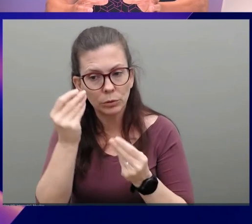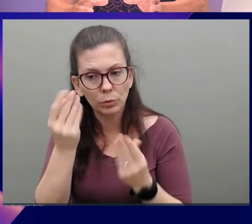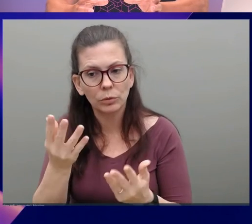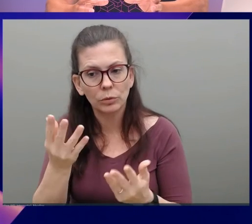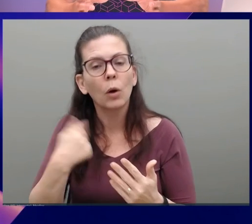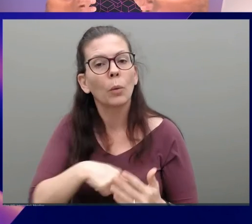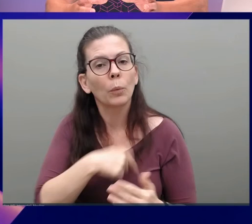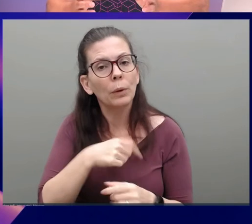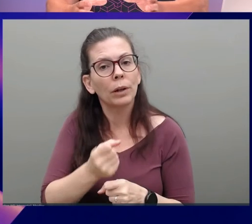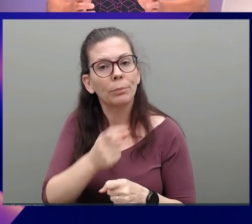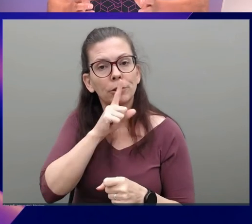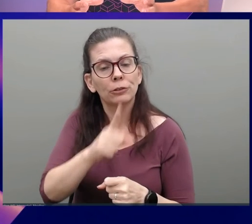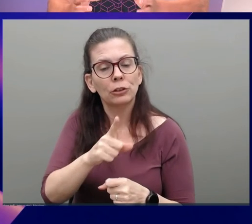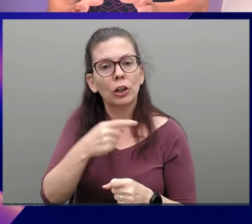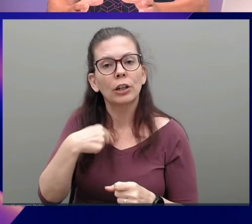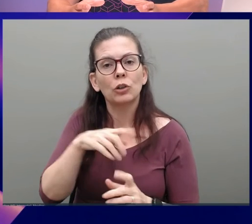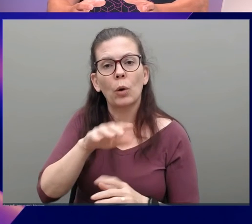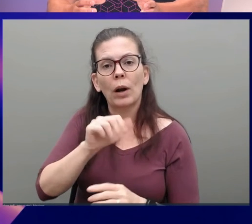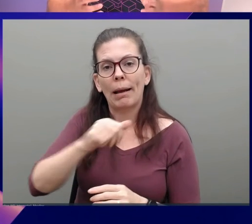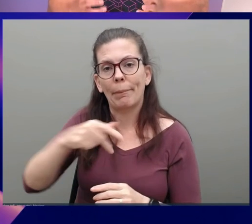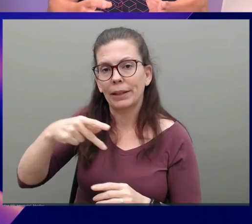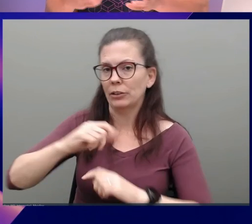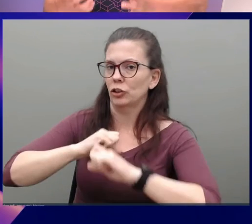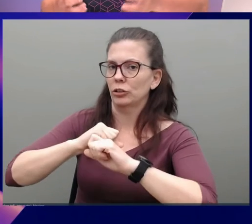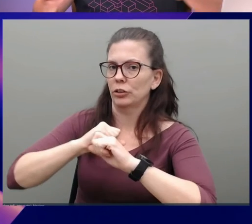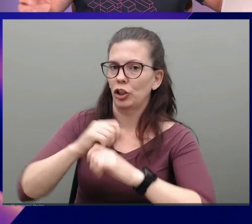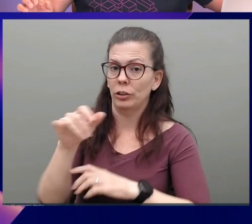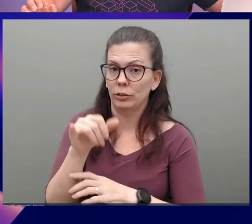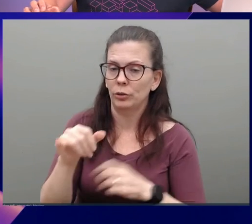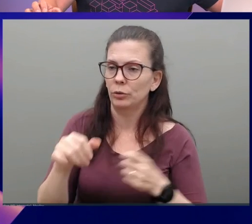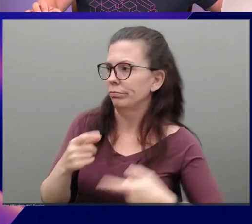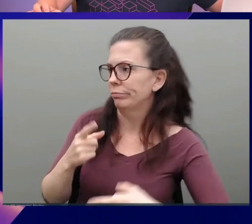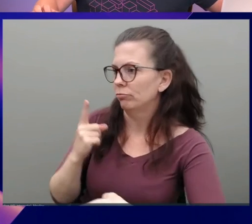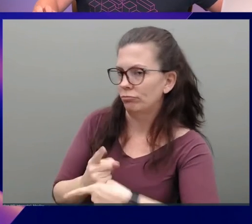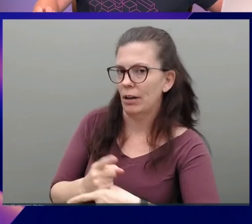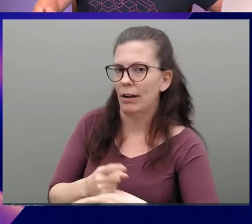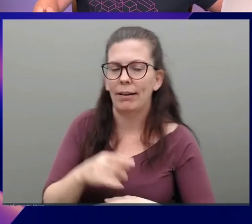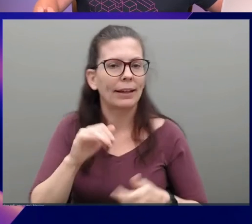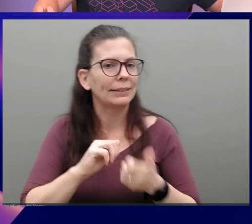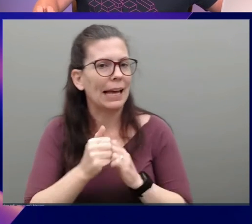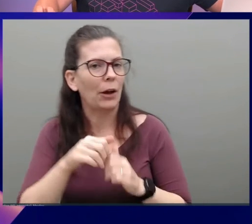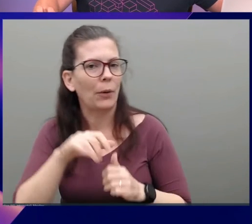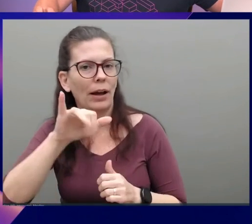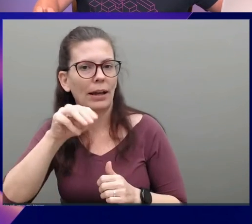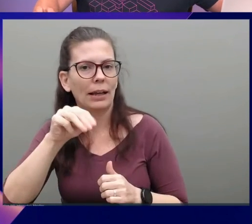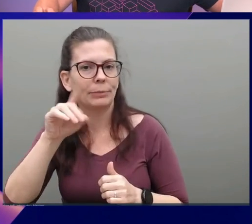that your applications are secure as well. That's correct. - Because that's how the IMDS credentials are obtained.